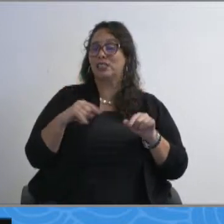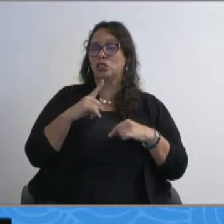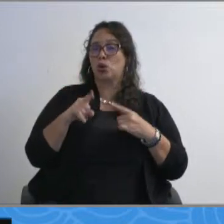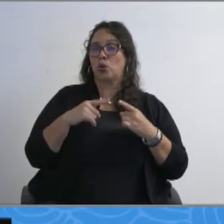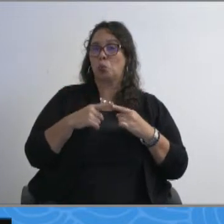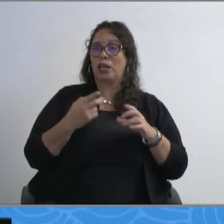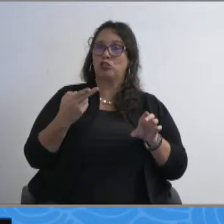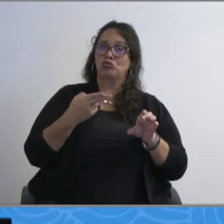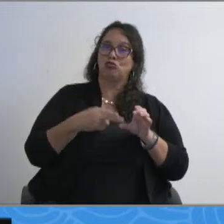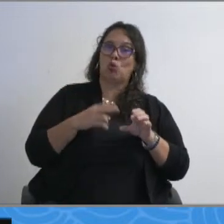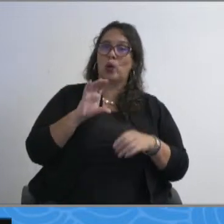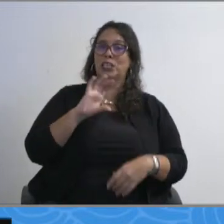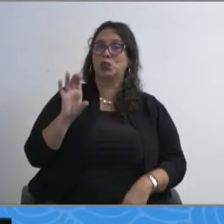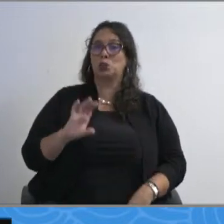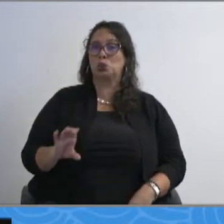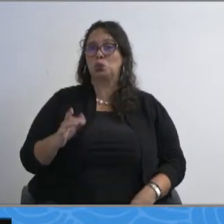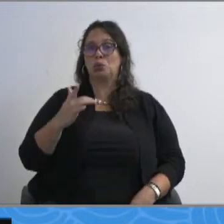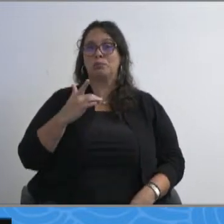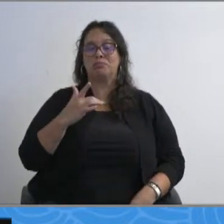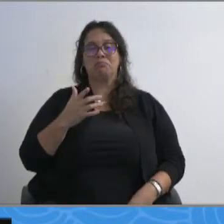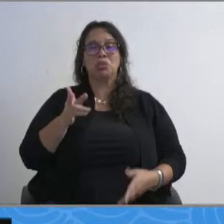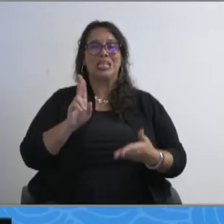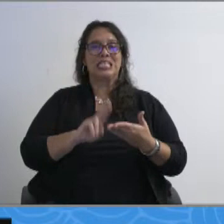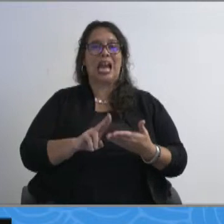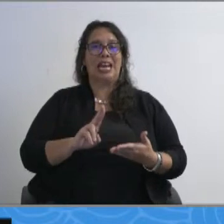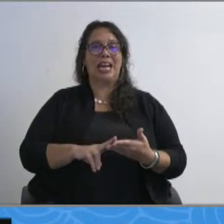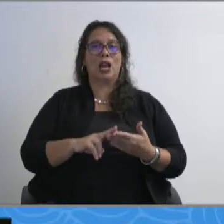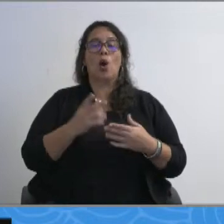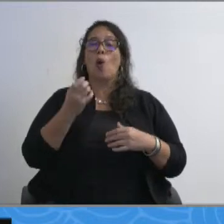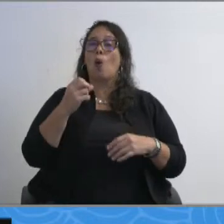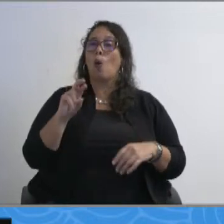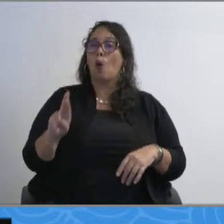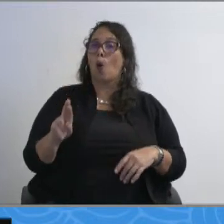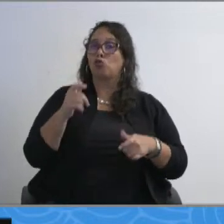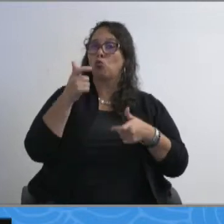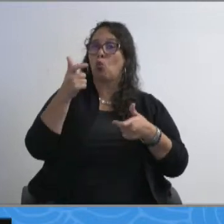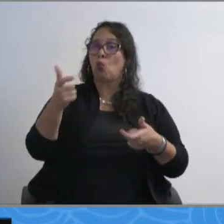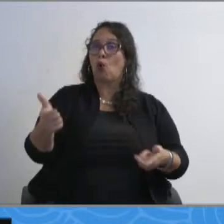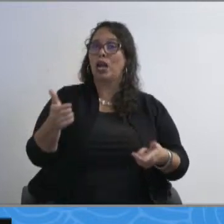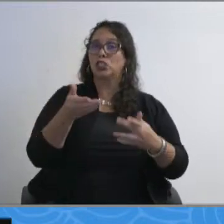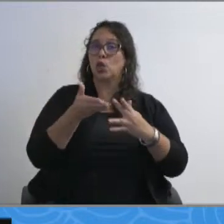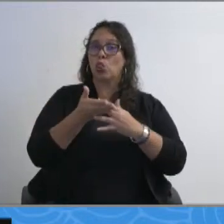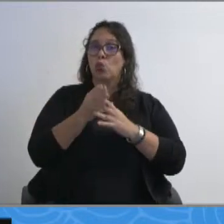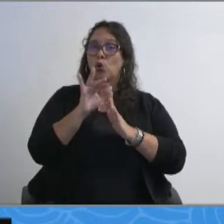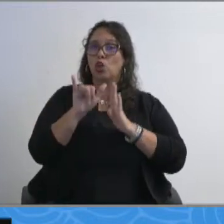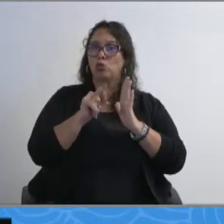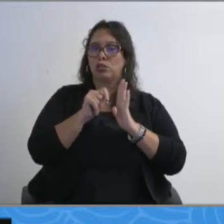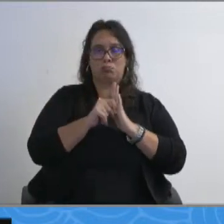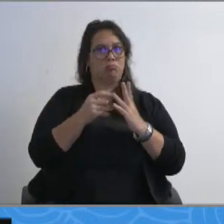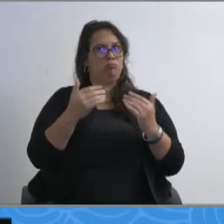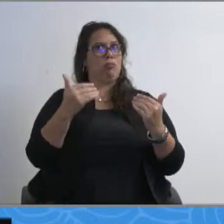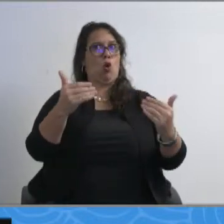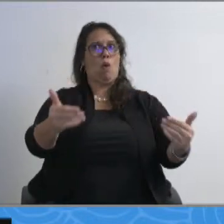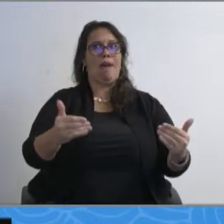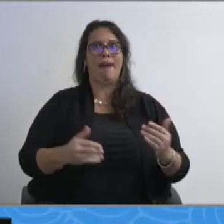you can go ahead and feel free to sign in. Or if you're watching us via YouTube, by all means, fill out the attendance link,